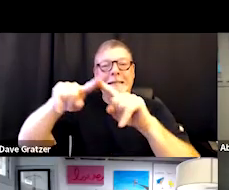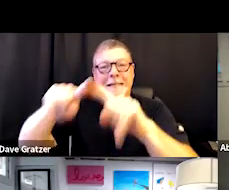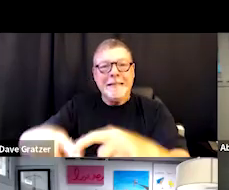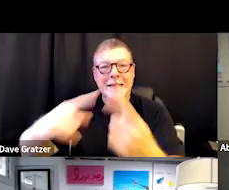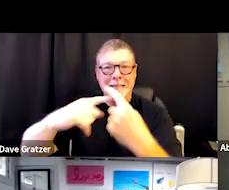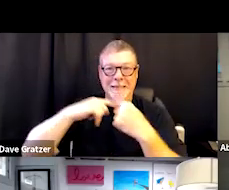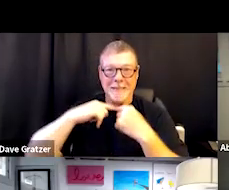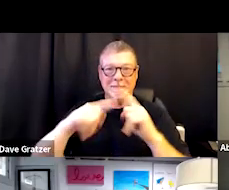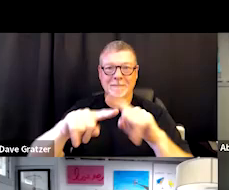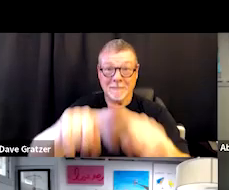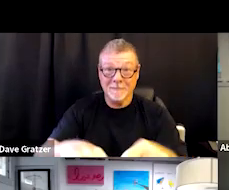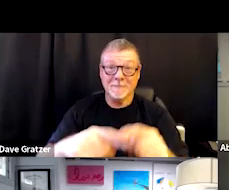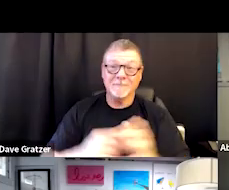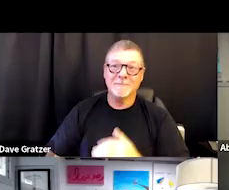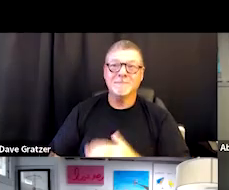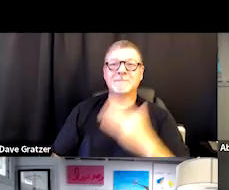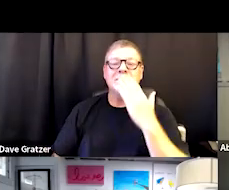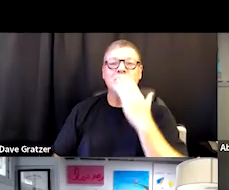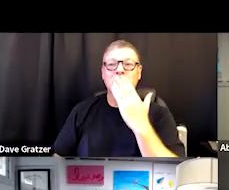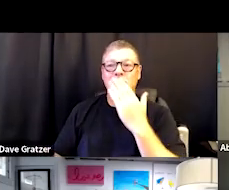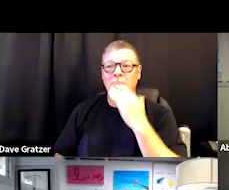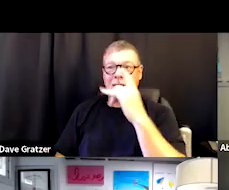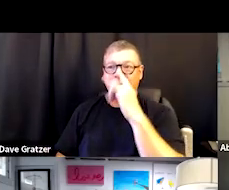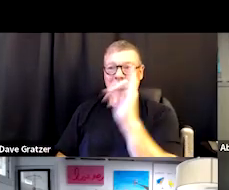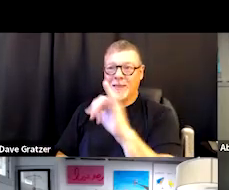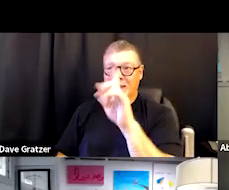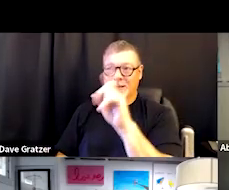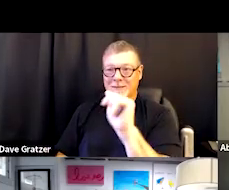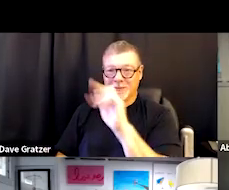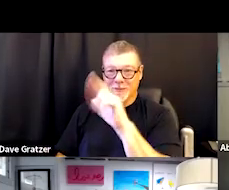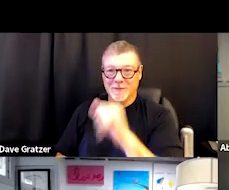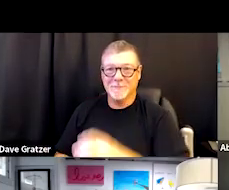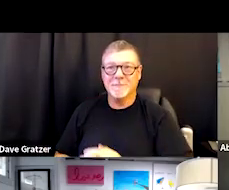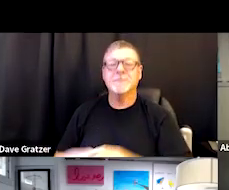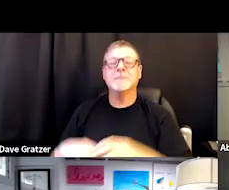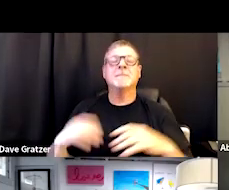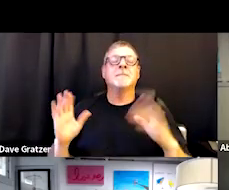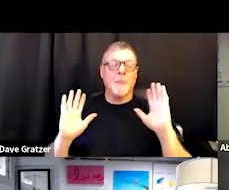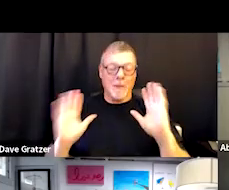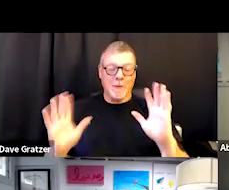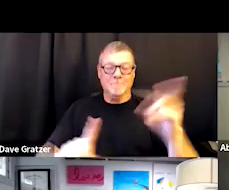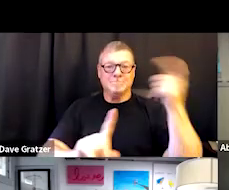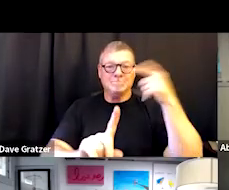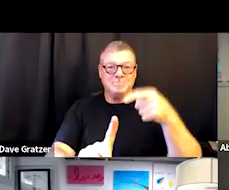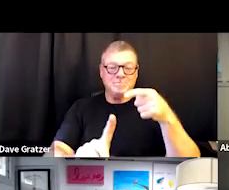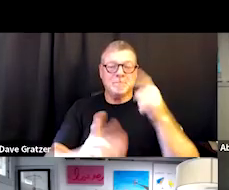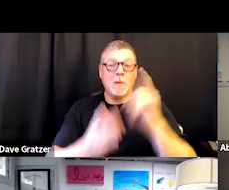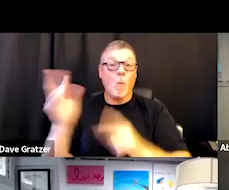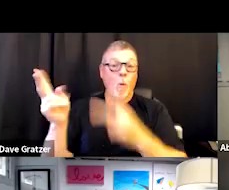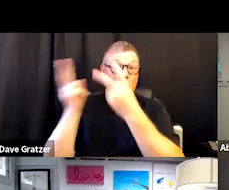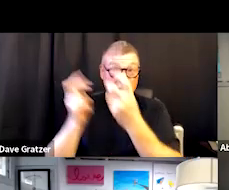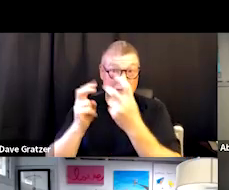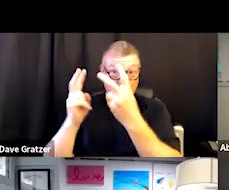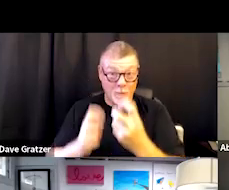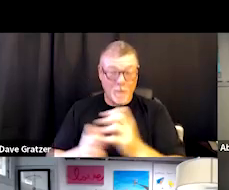So, thanks for that, Dazara. All right, so what to download? Let's go back to this. So we're talking about we're going on the website,